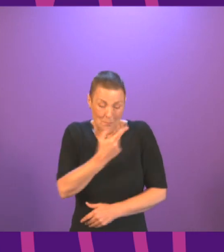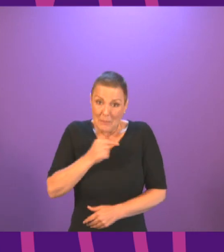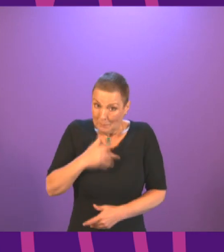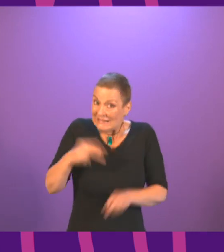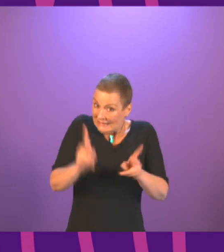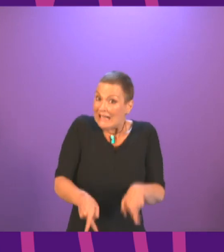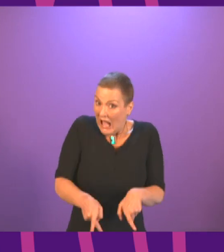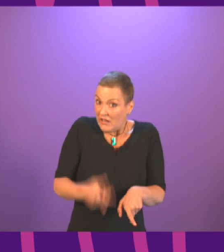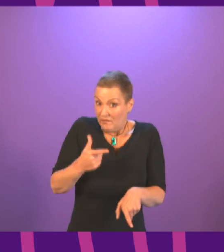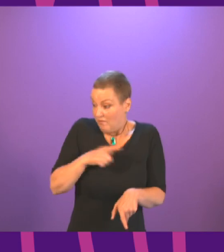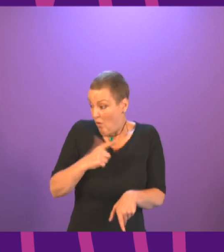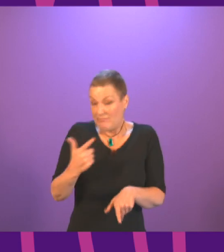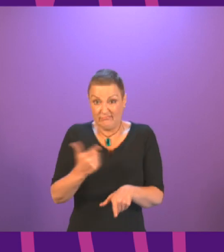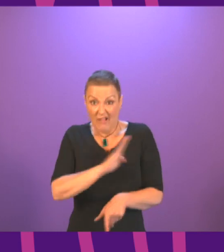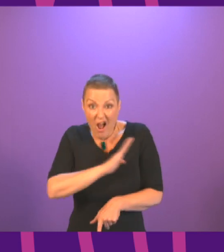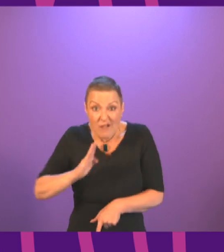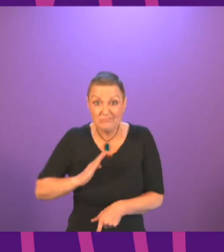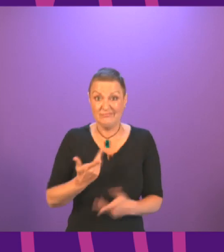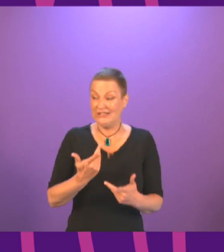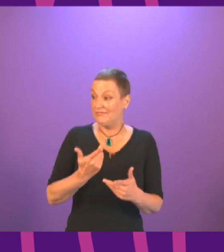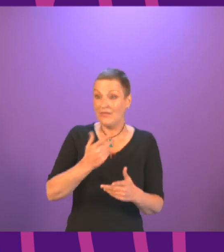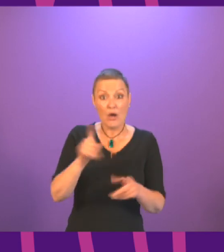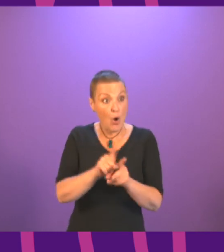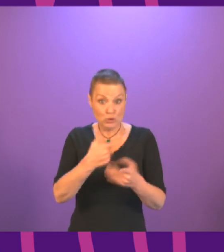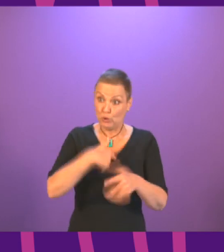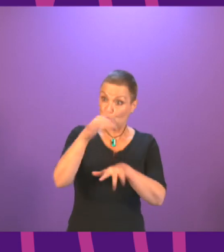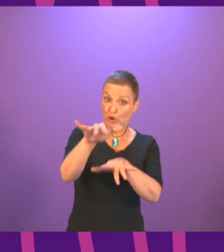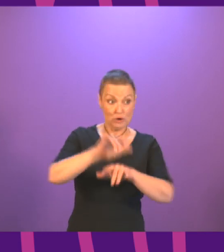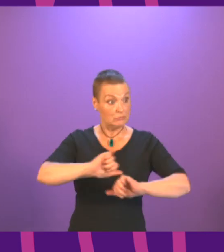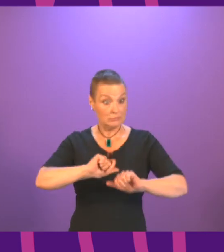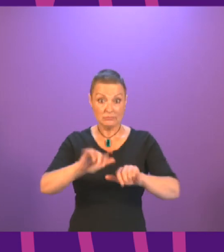the ultimate sacrifice and for all those who have served, or continue to serve, in our